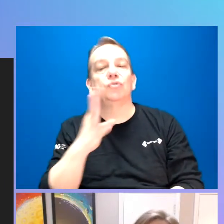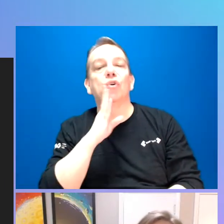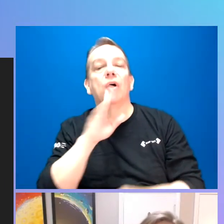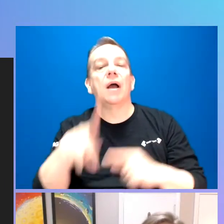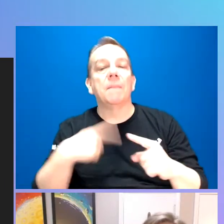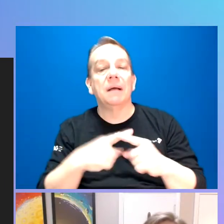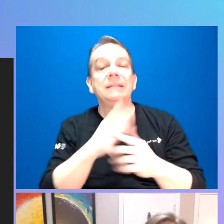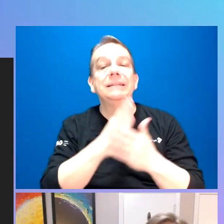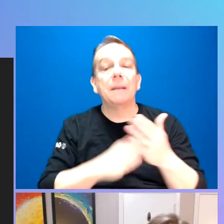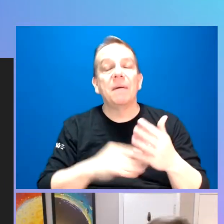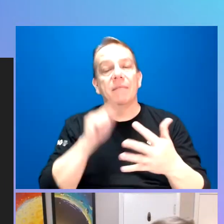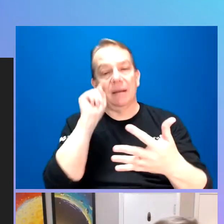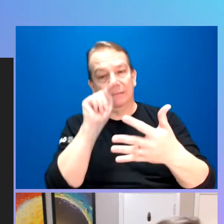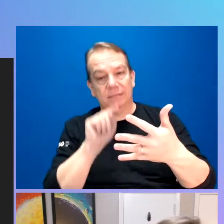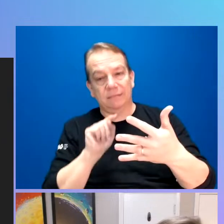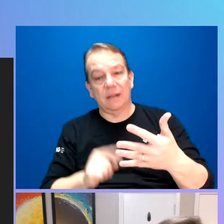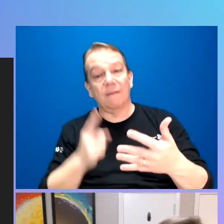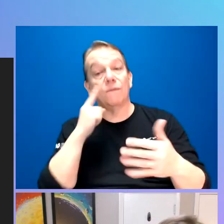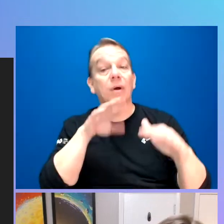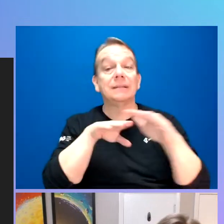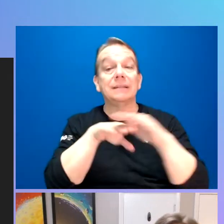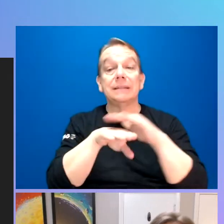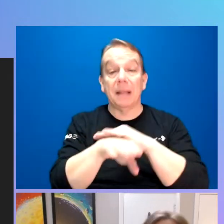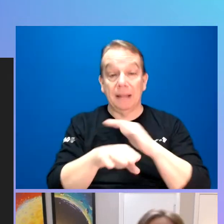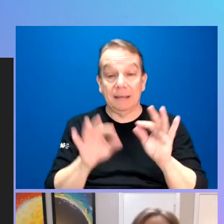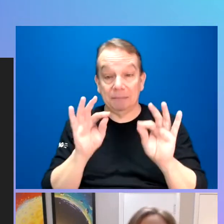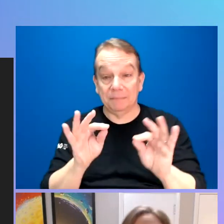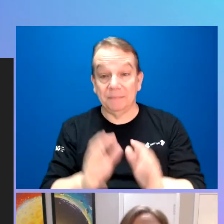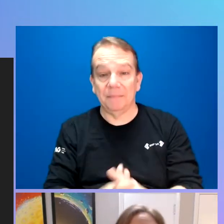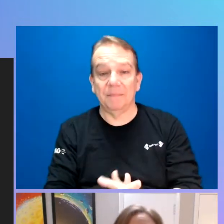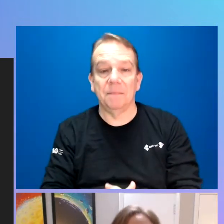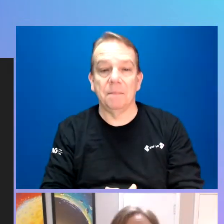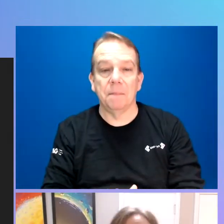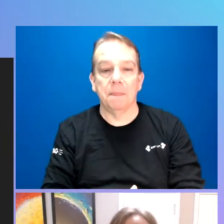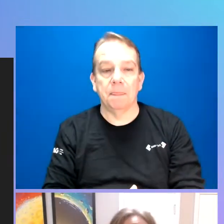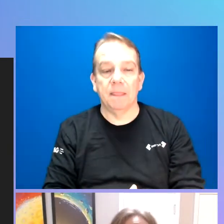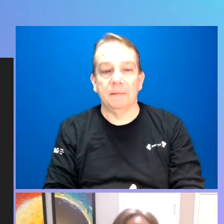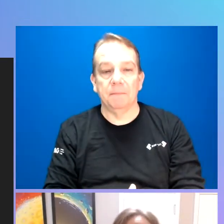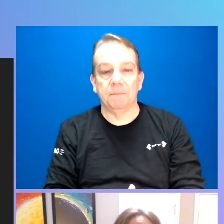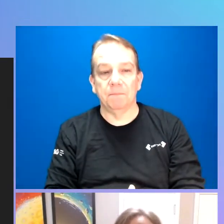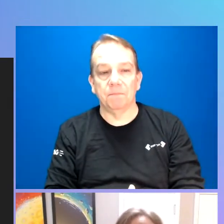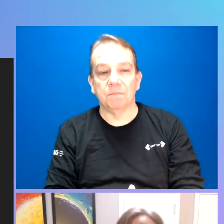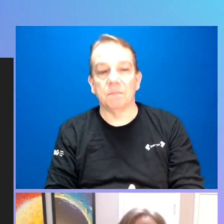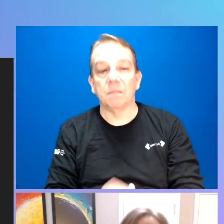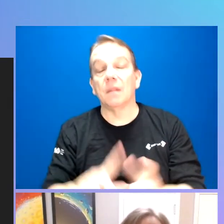attributes that are important for accessibility. The first